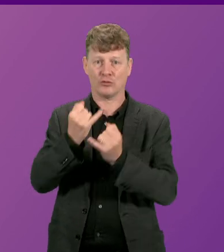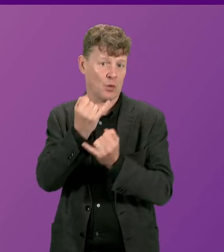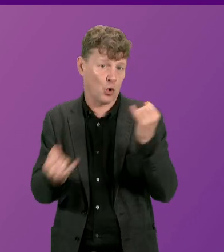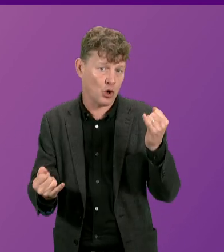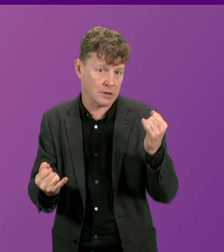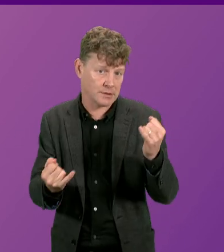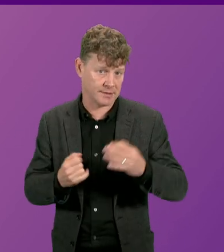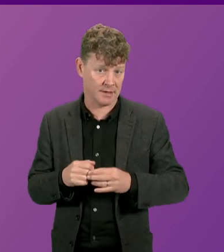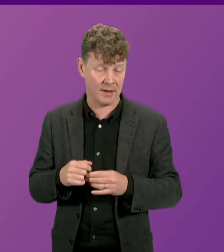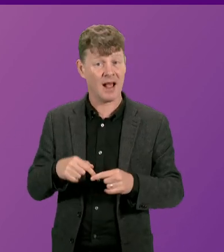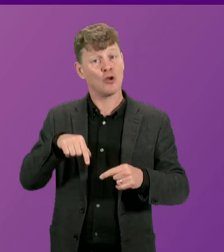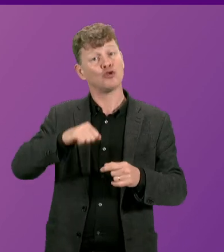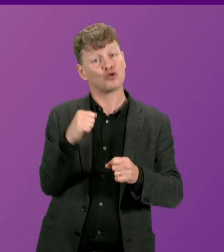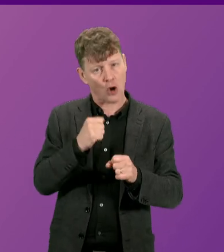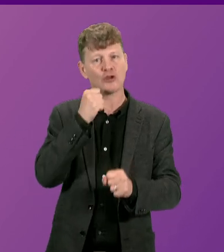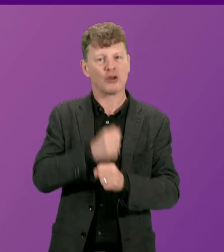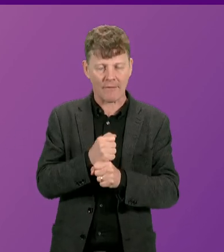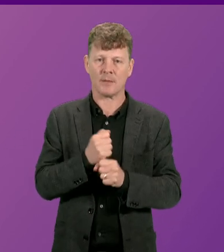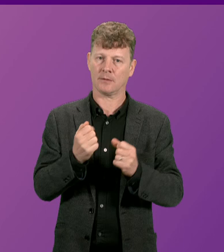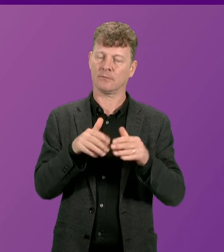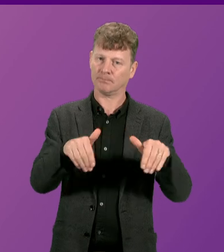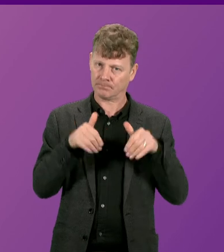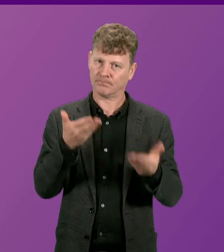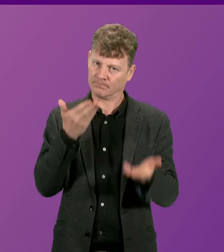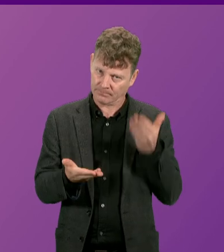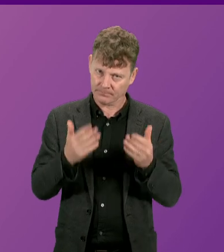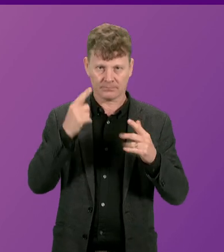This Government will take a rational and considered approach to oil and gas developments.